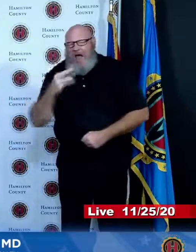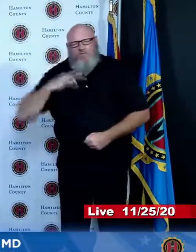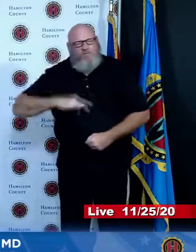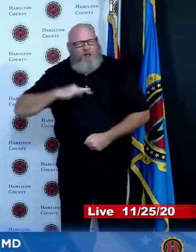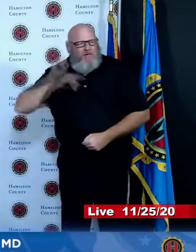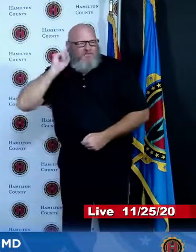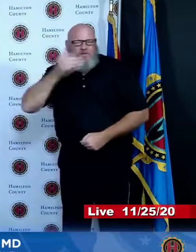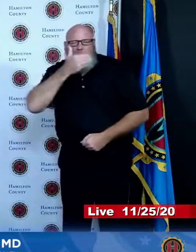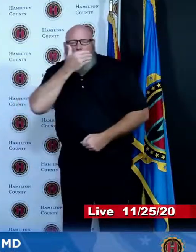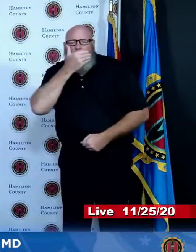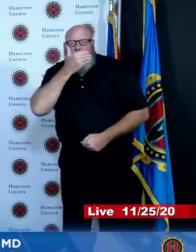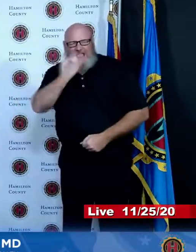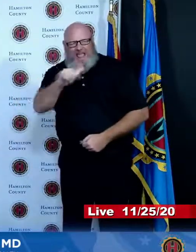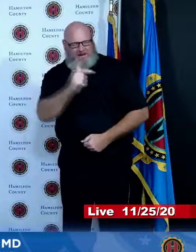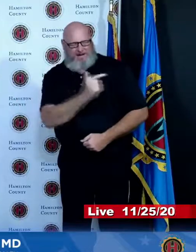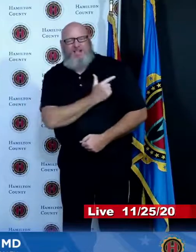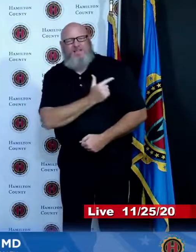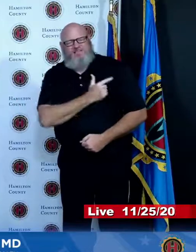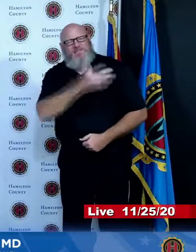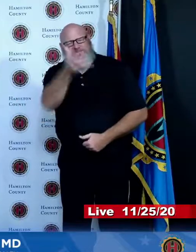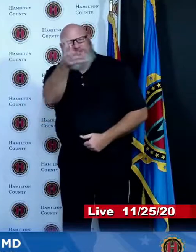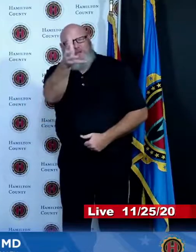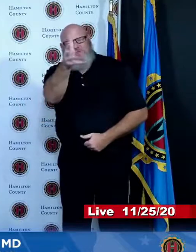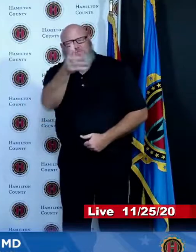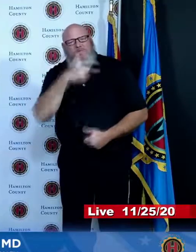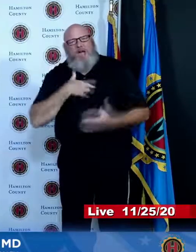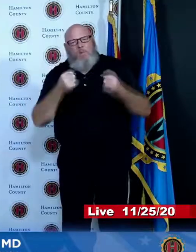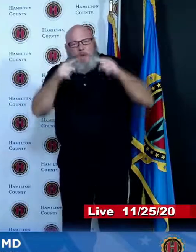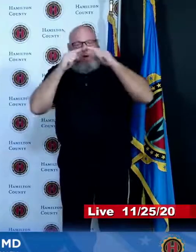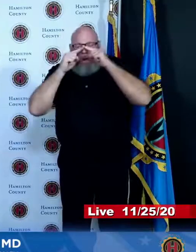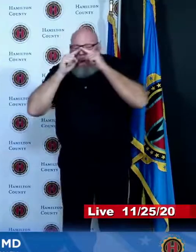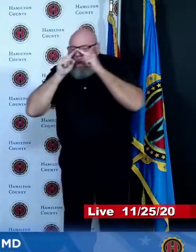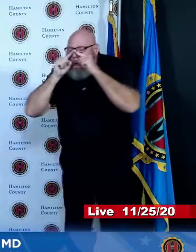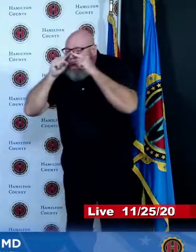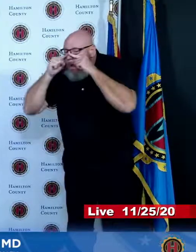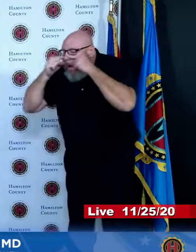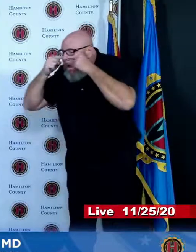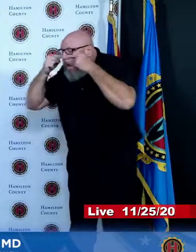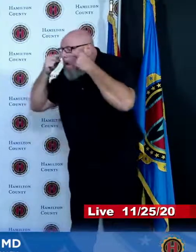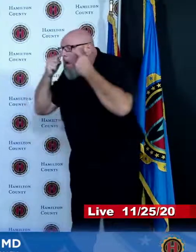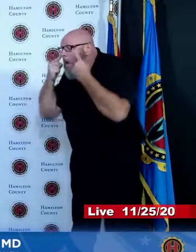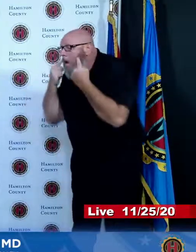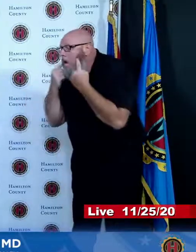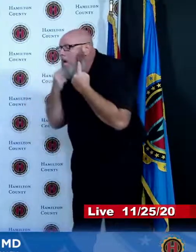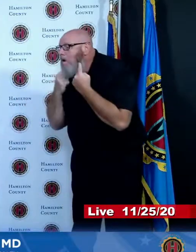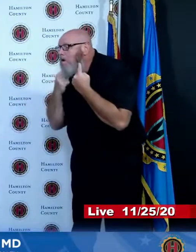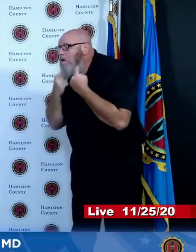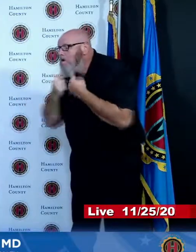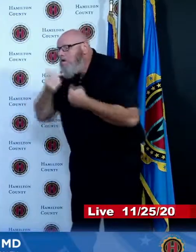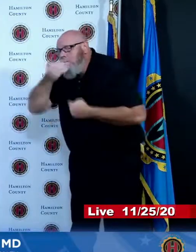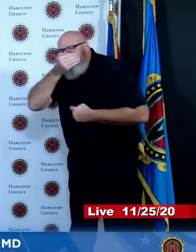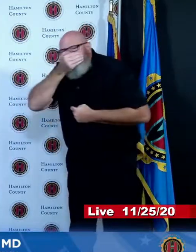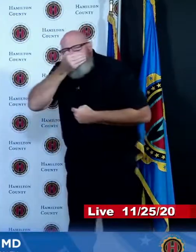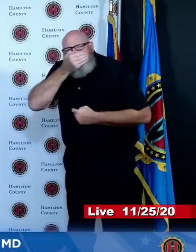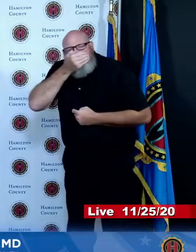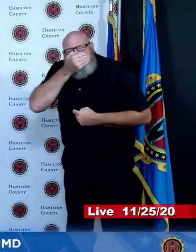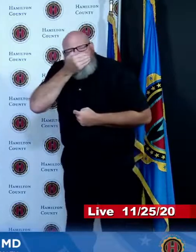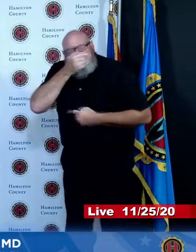make some choices to not go out trying not to access things that you don't urgently need so you